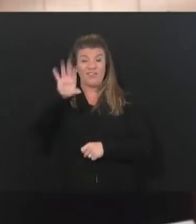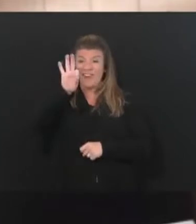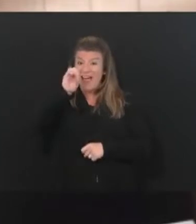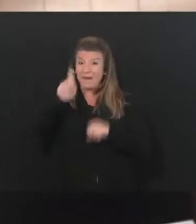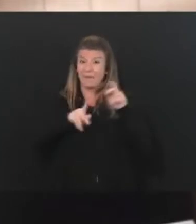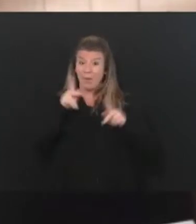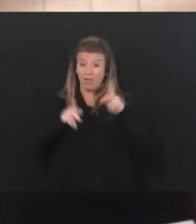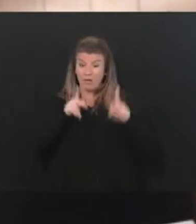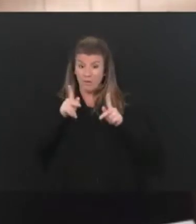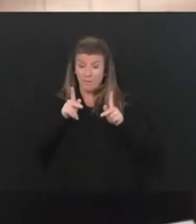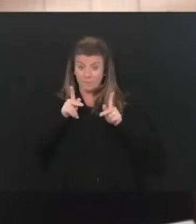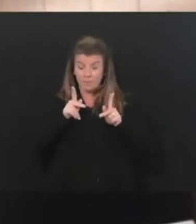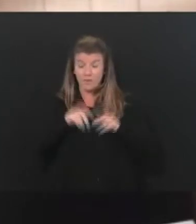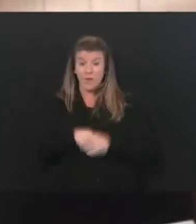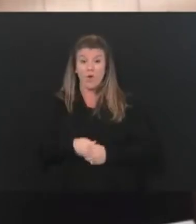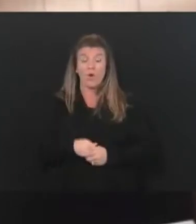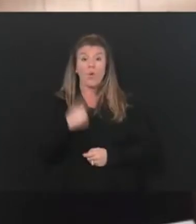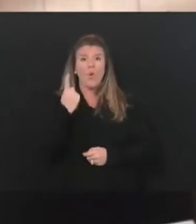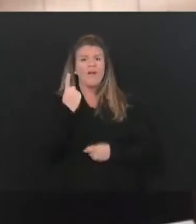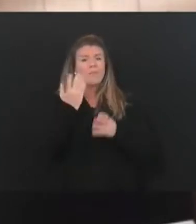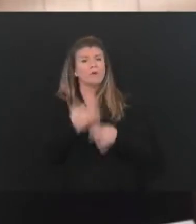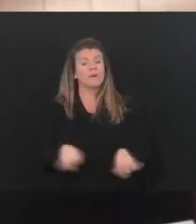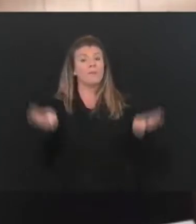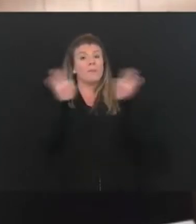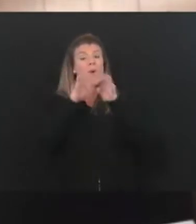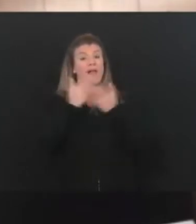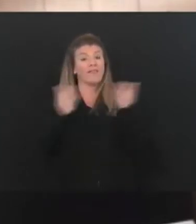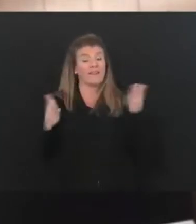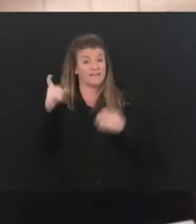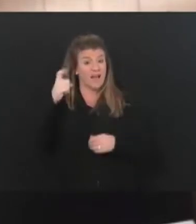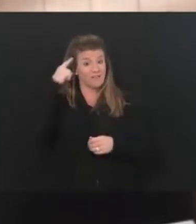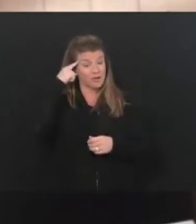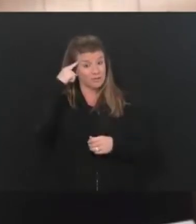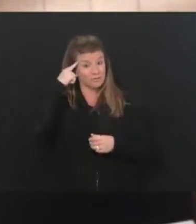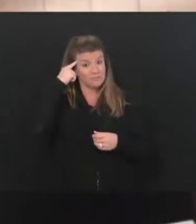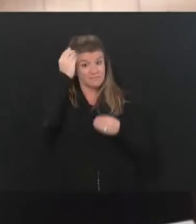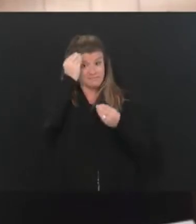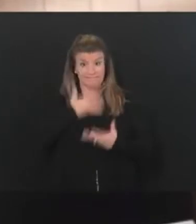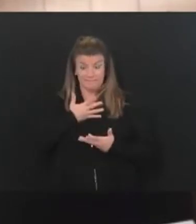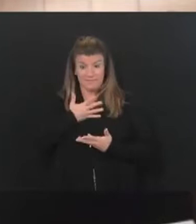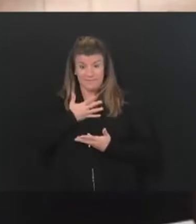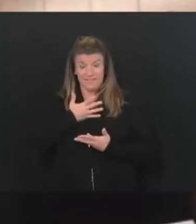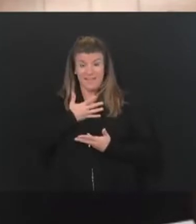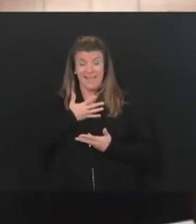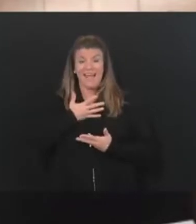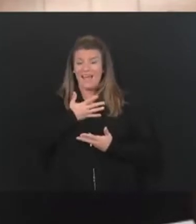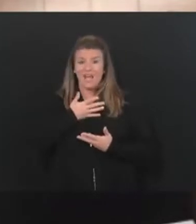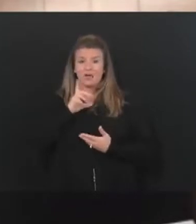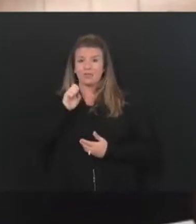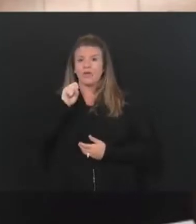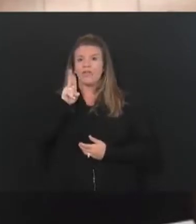SUPPORTED SOME ADDITIONAL TESTING OF INDIVIDUALS INDIVIDUALS. I'LL -- 90 INDIVIDUALS.